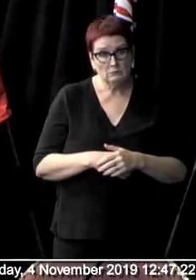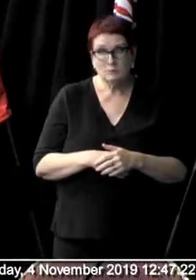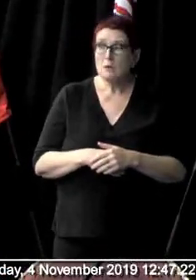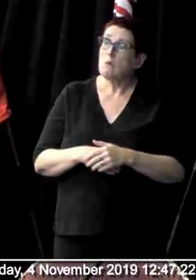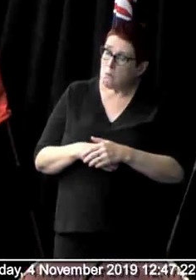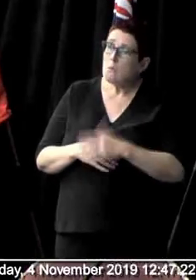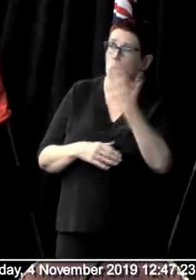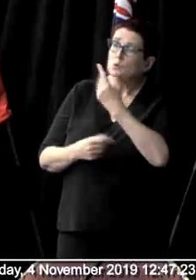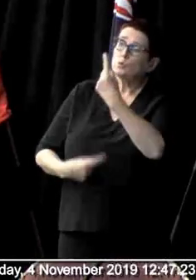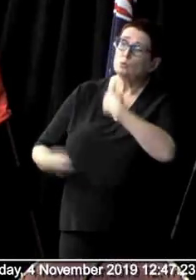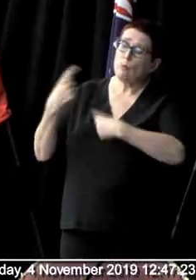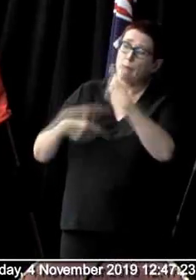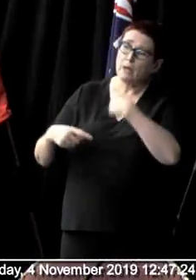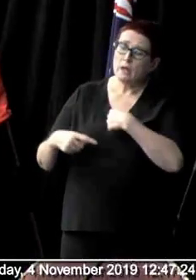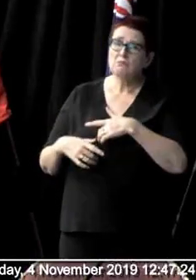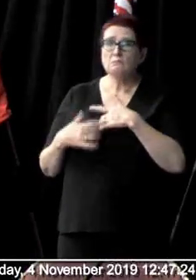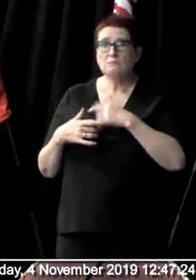They’ve expressed that my daughter’s capable